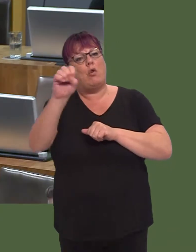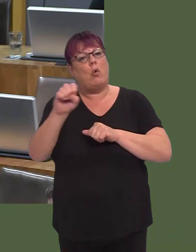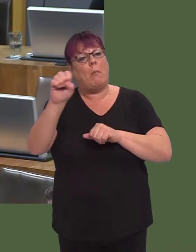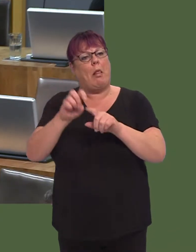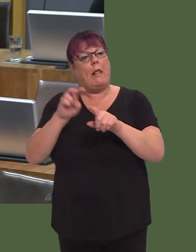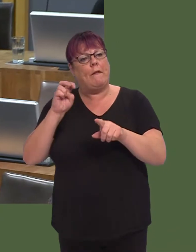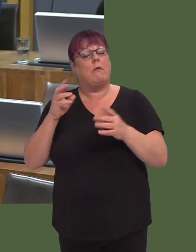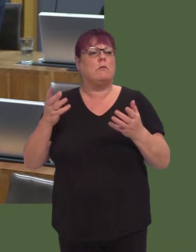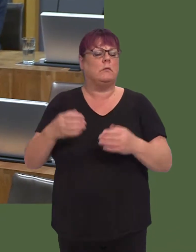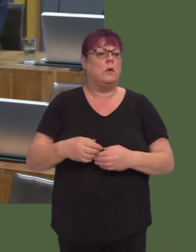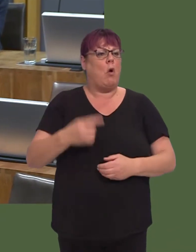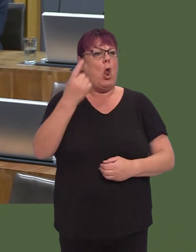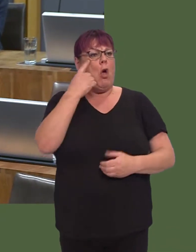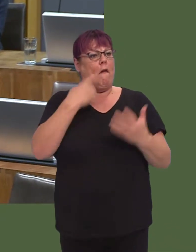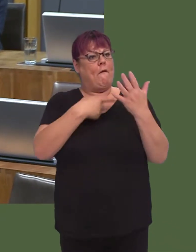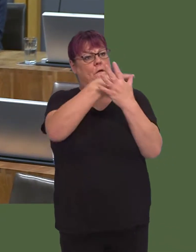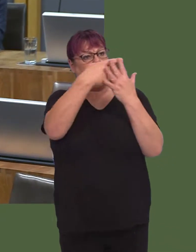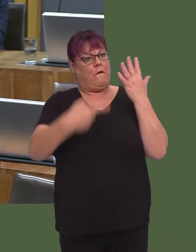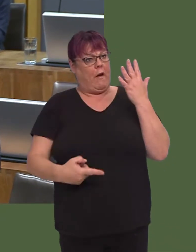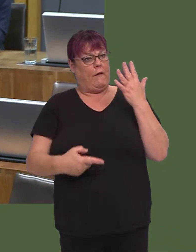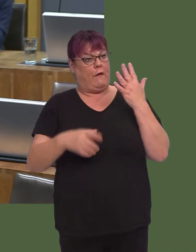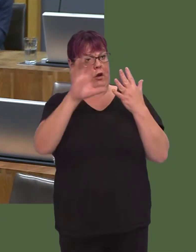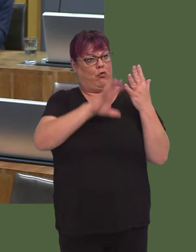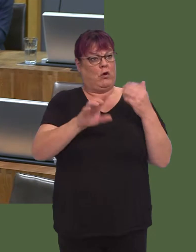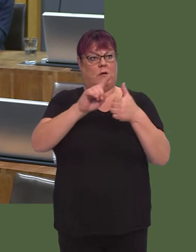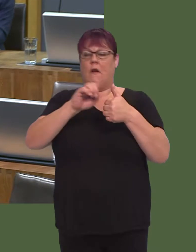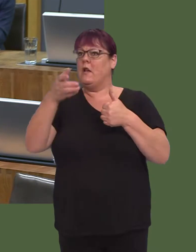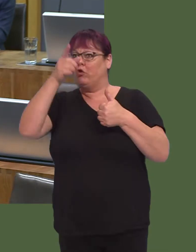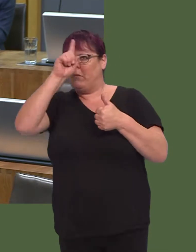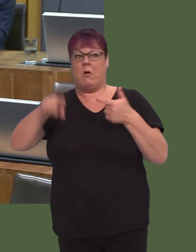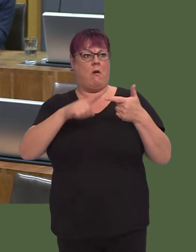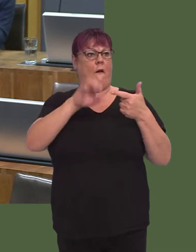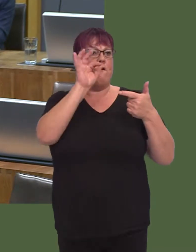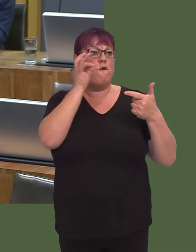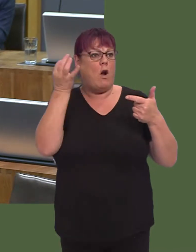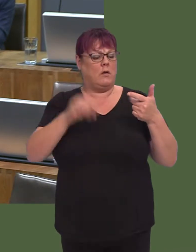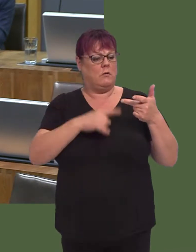For example, if you look at the top five export markets that we have, the top is Germany,